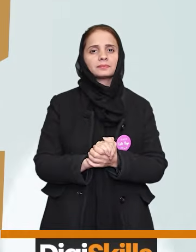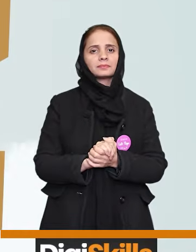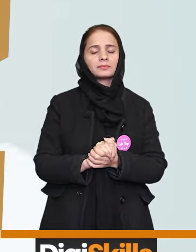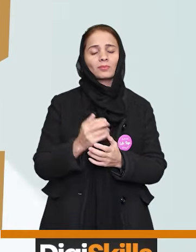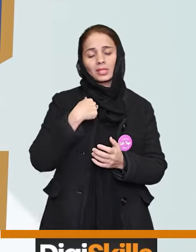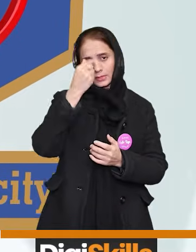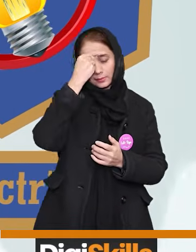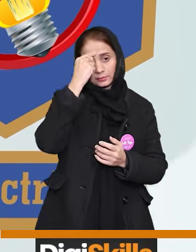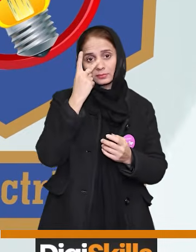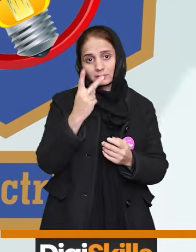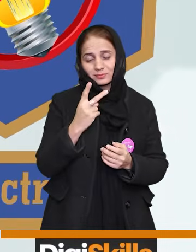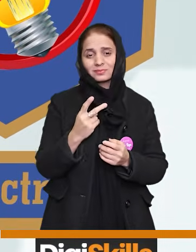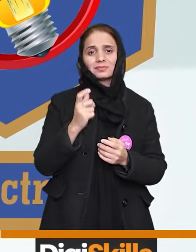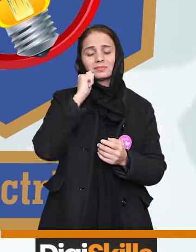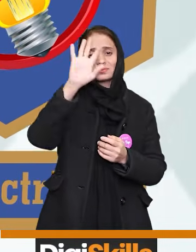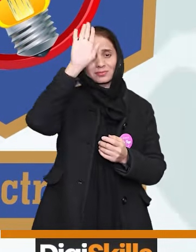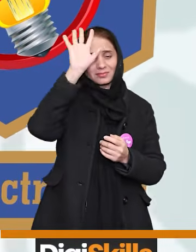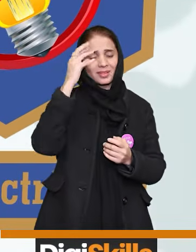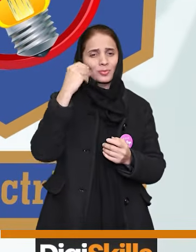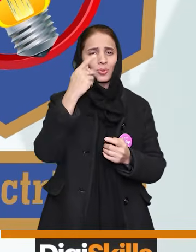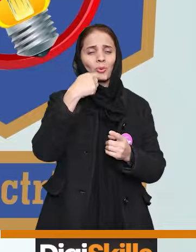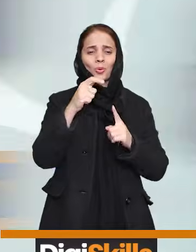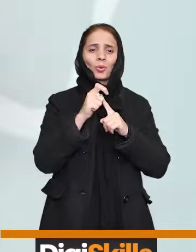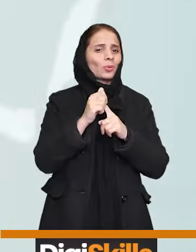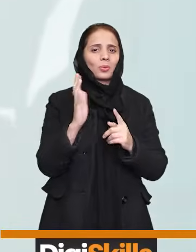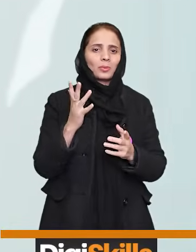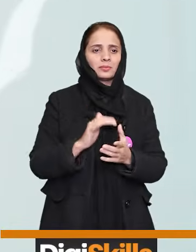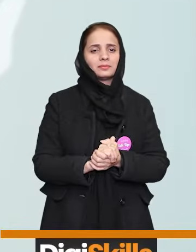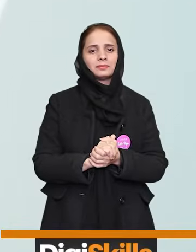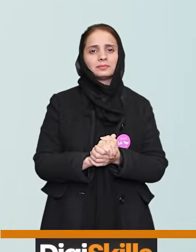Be sure that the employer has nothing to do with these things.